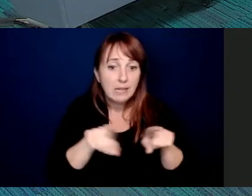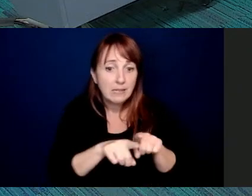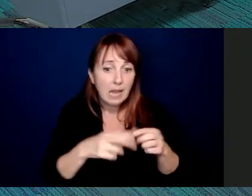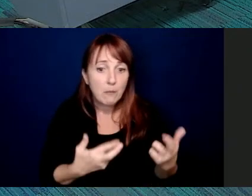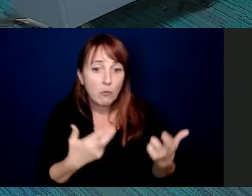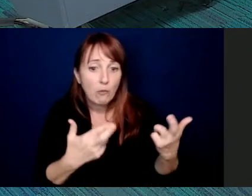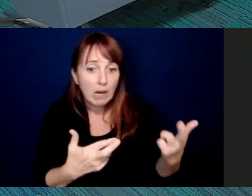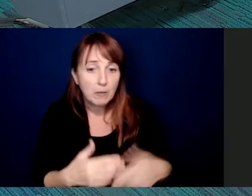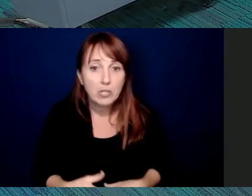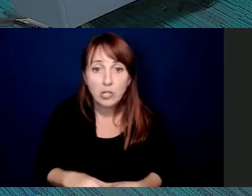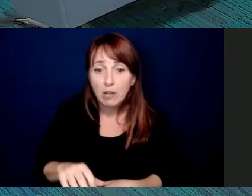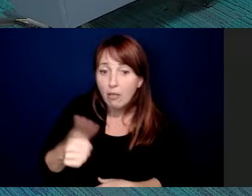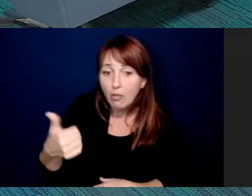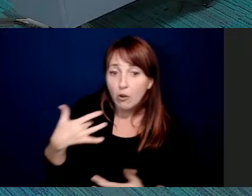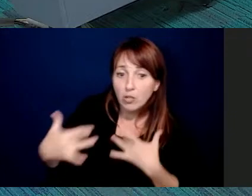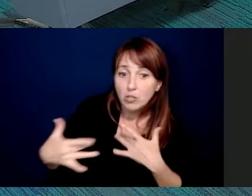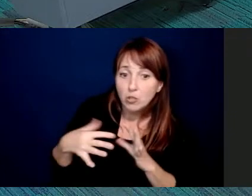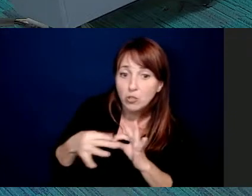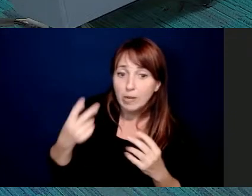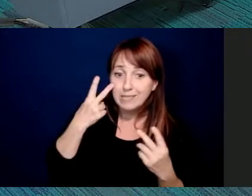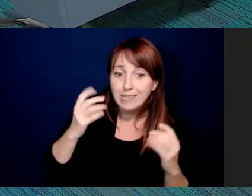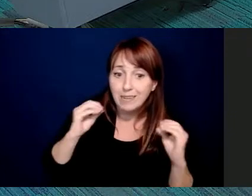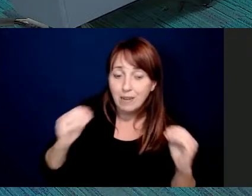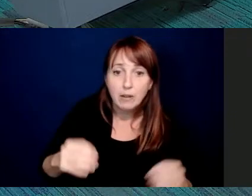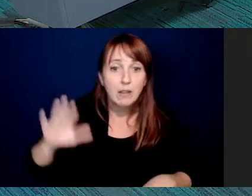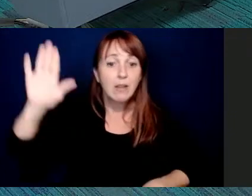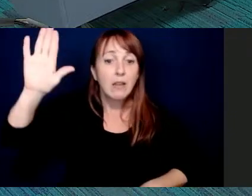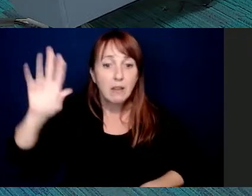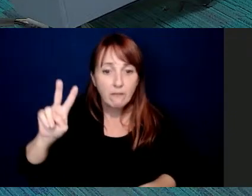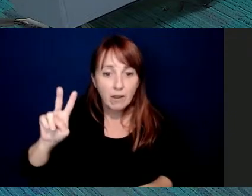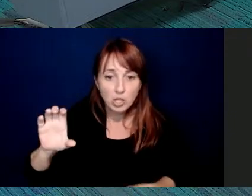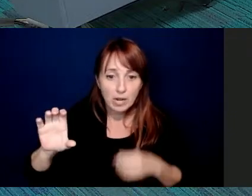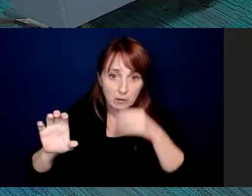Thank you. Any questions or concerns? Seeing none, vice chair. That was weird.